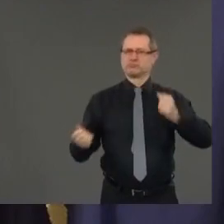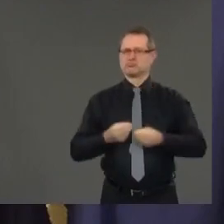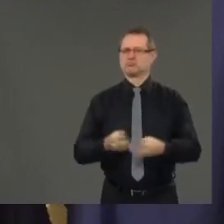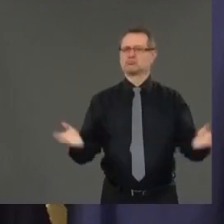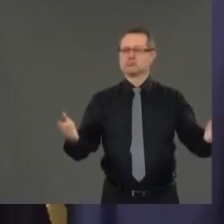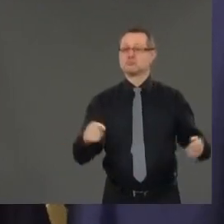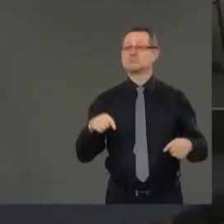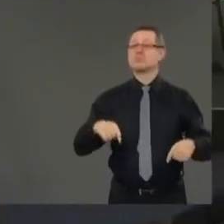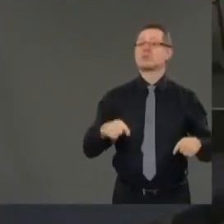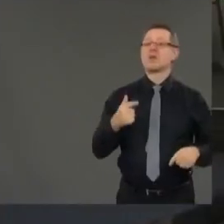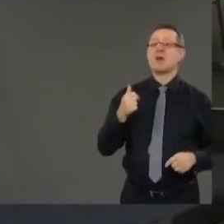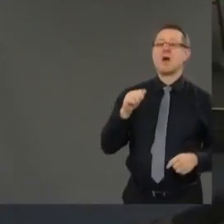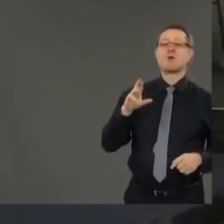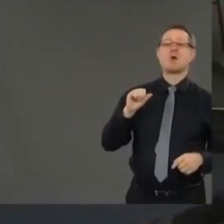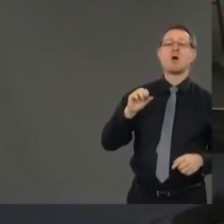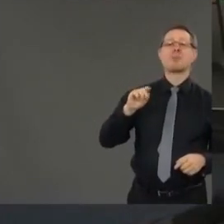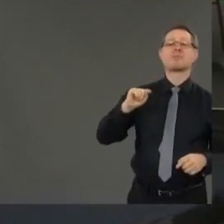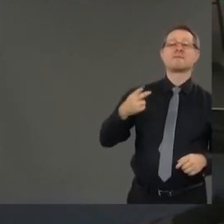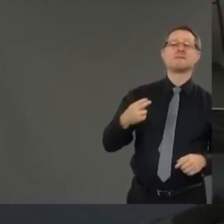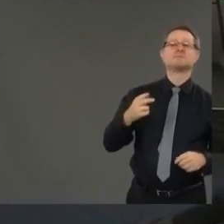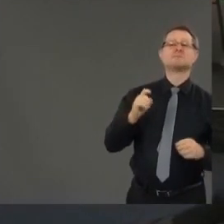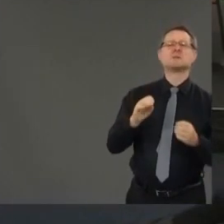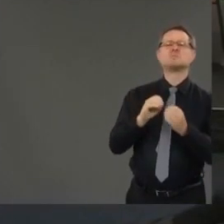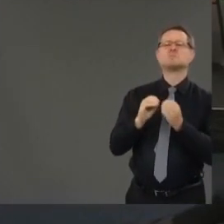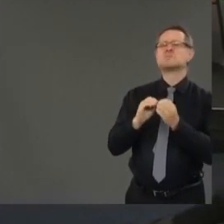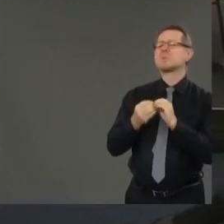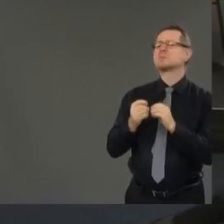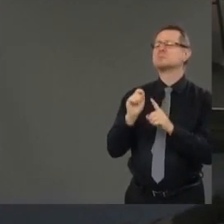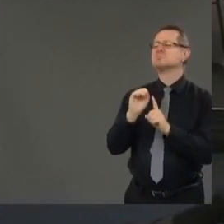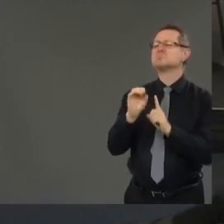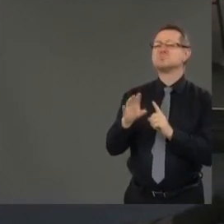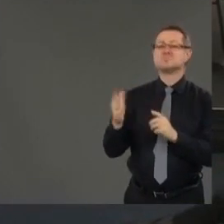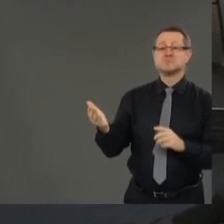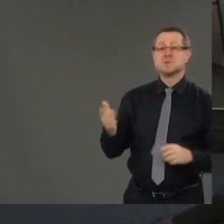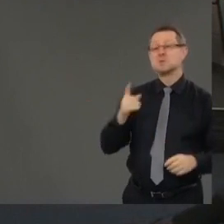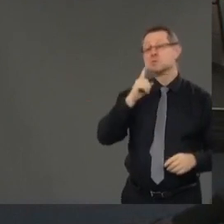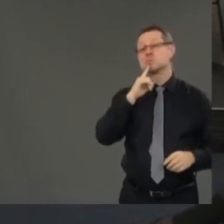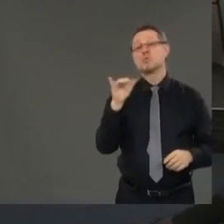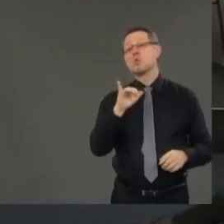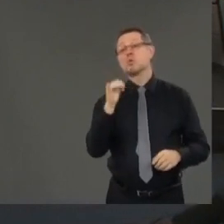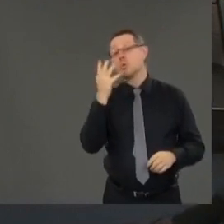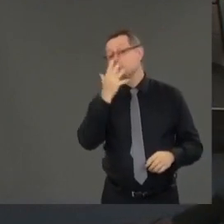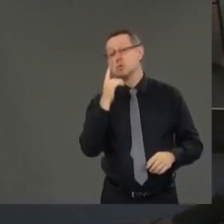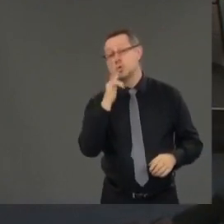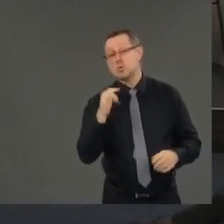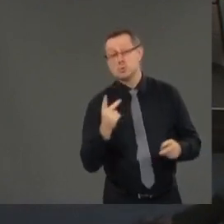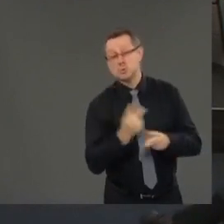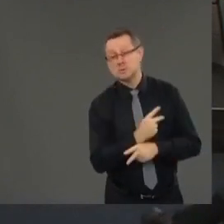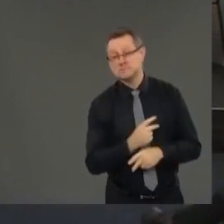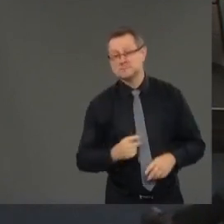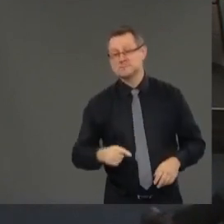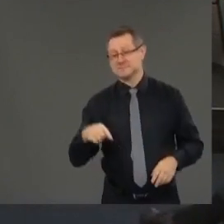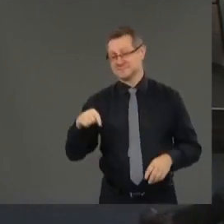BUT THAT IS GOING ON. AND GARRETT CAN GIVE YOU SOME